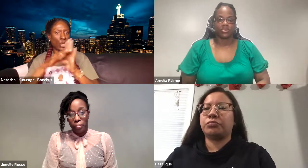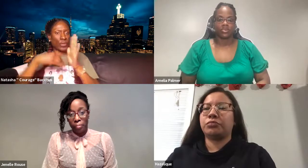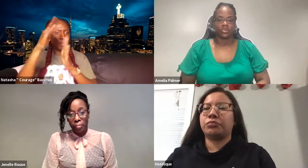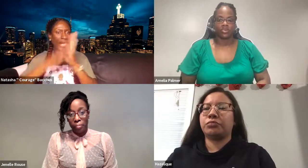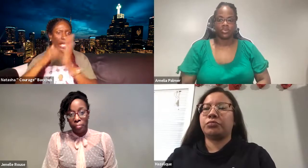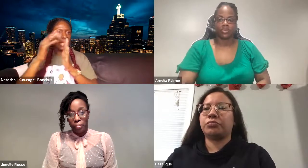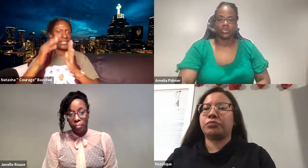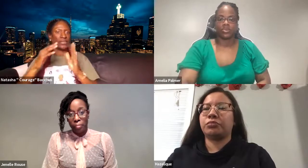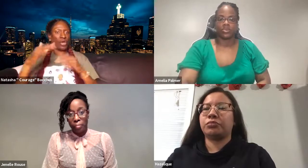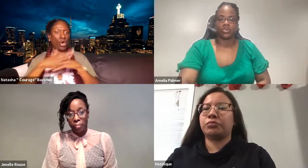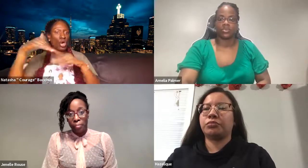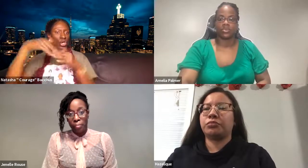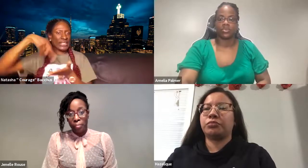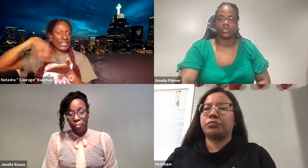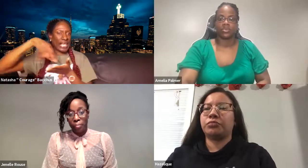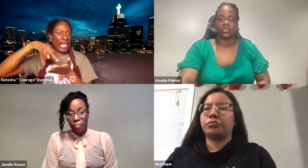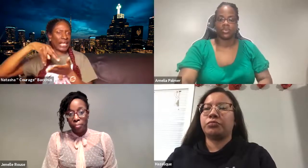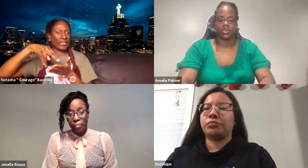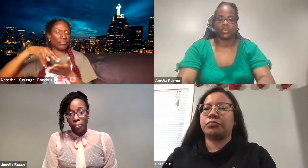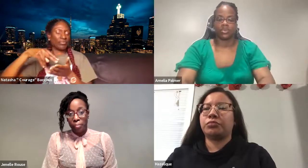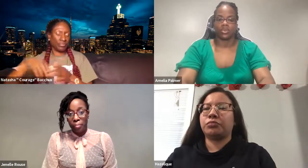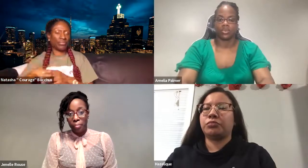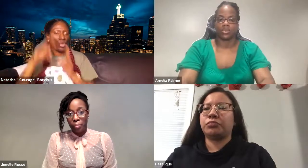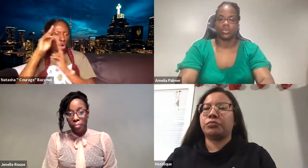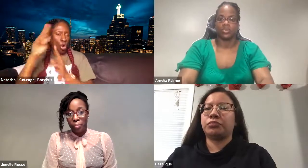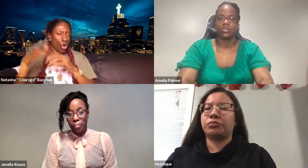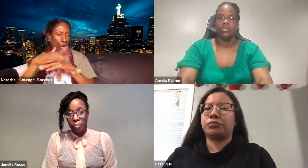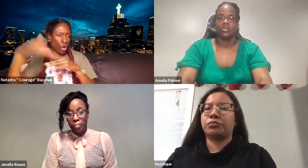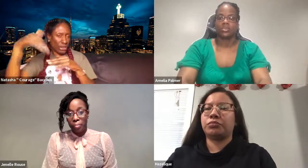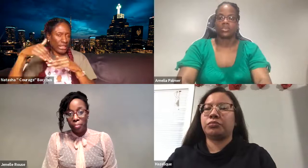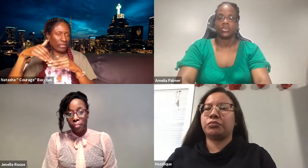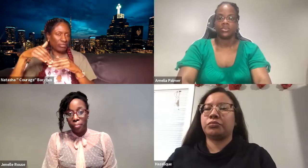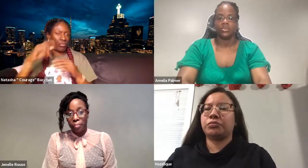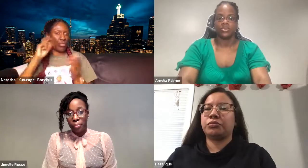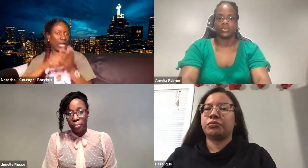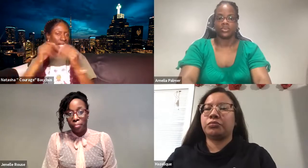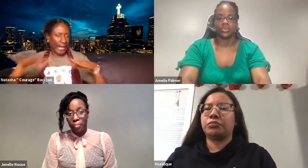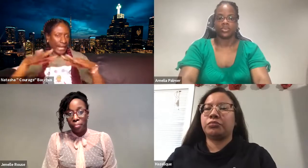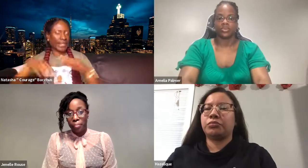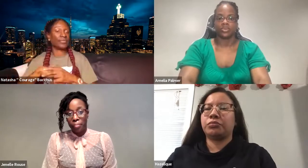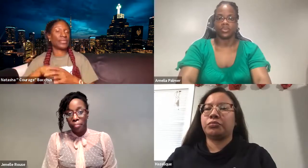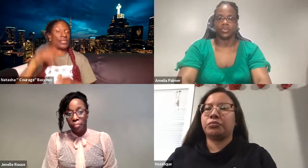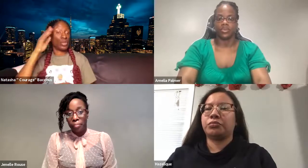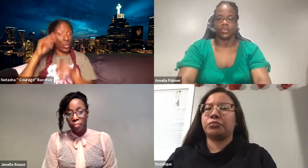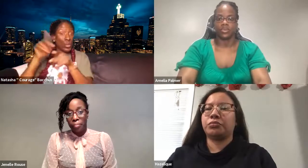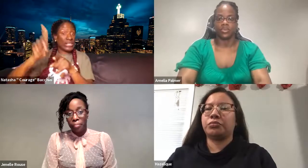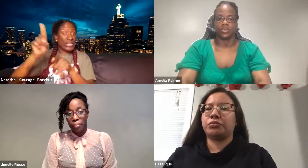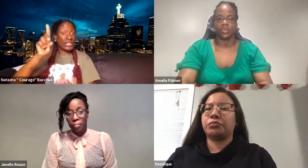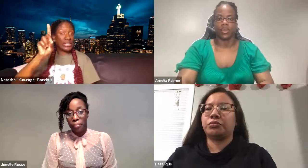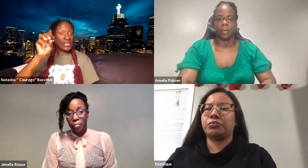with an image in the front, a printed image of a dancer honoring indigenous culture and indigenous